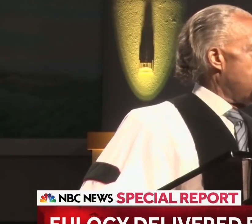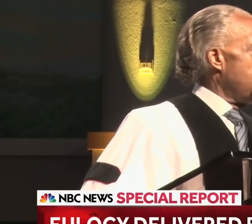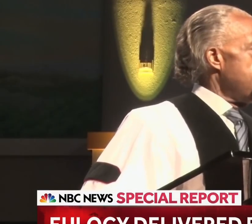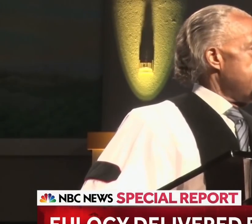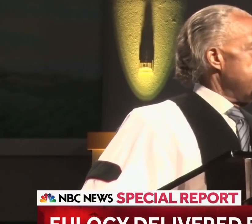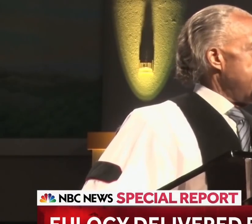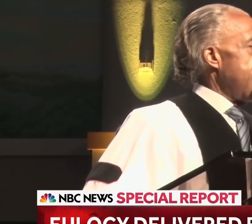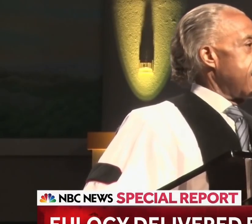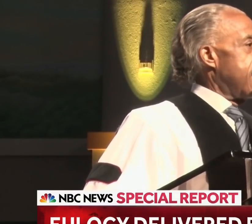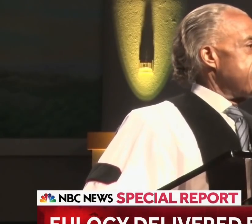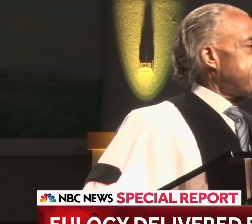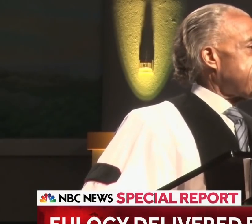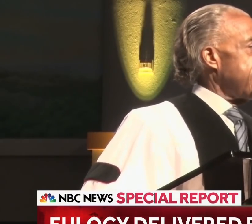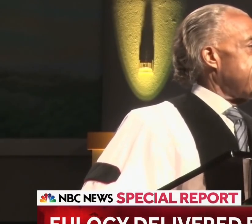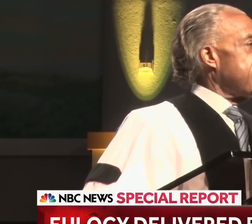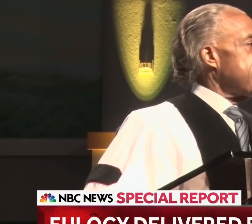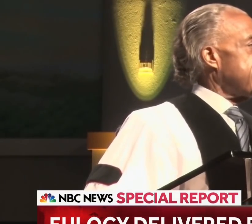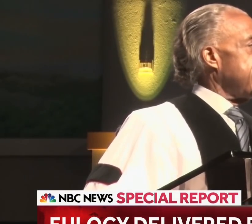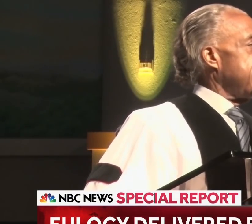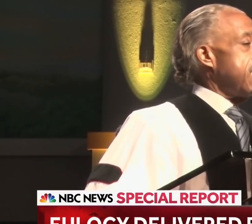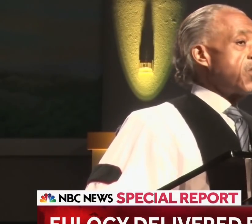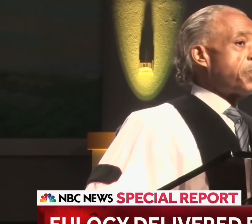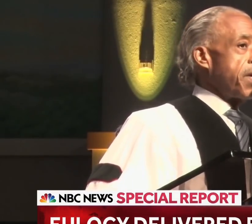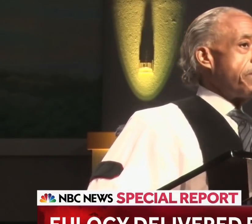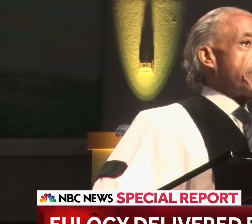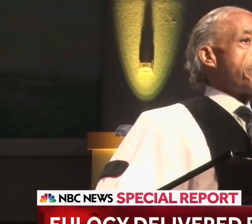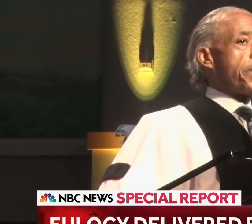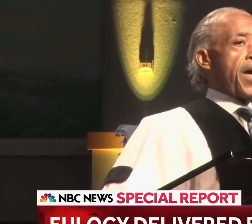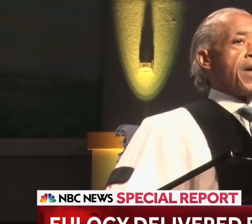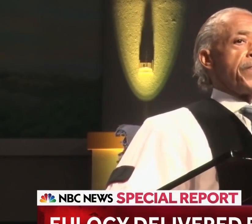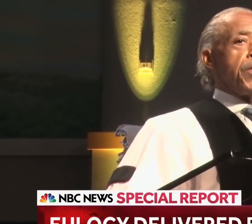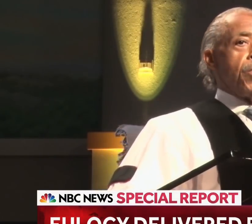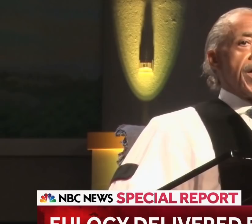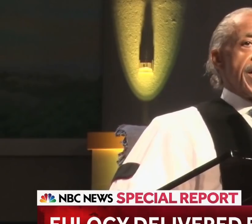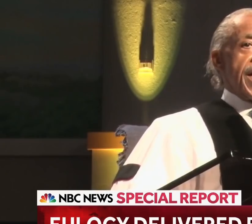ALL OF THIS FAMILY, ALL FIVE OF